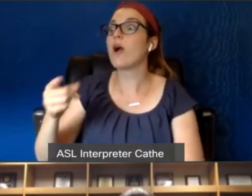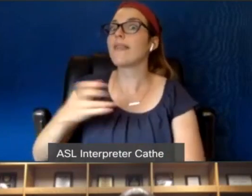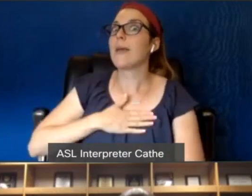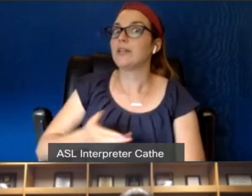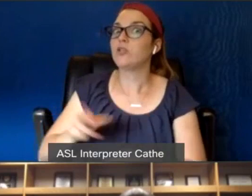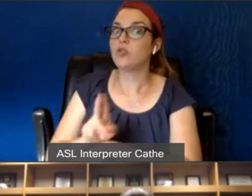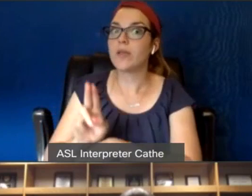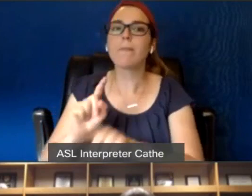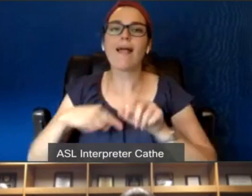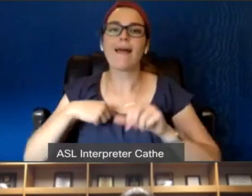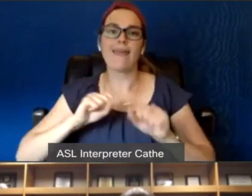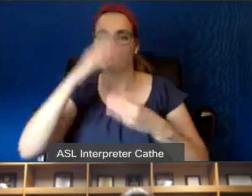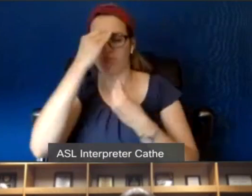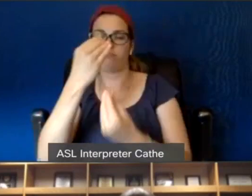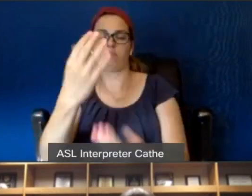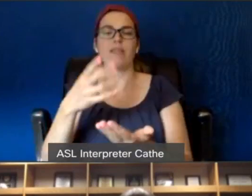and I can be really broad about it.